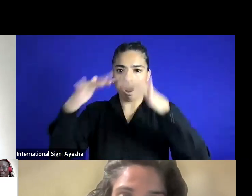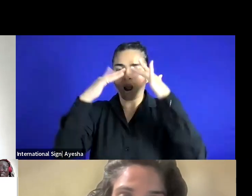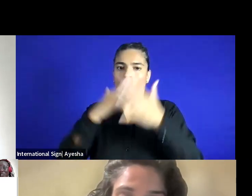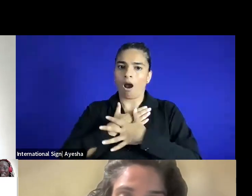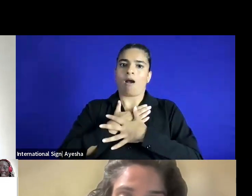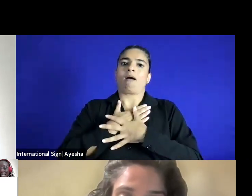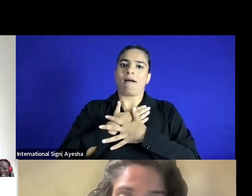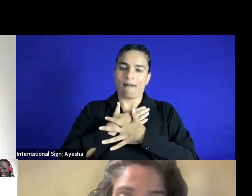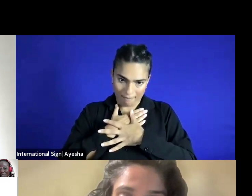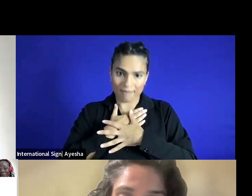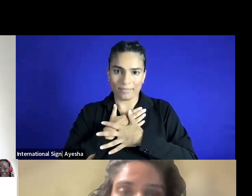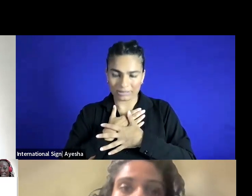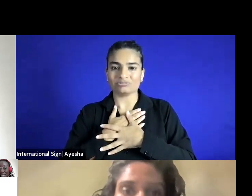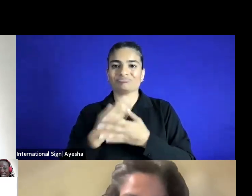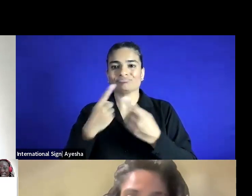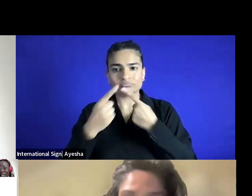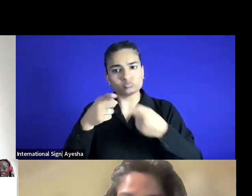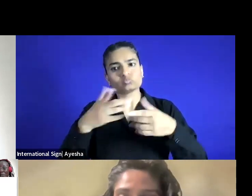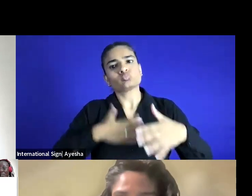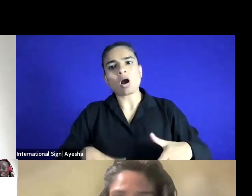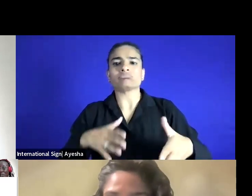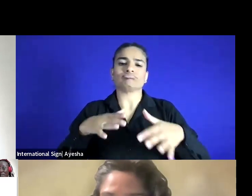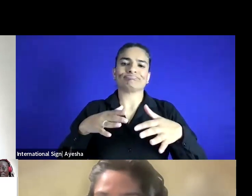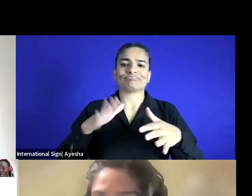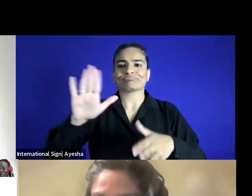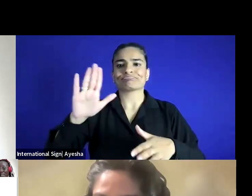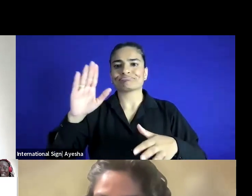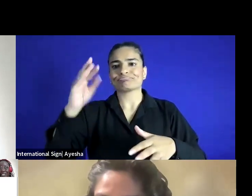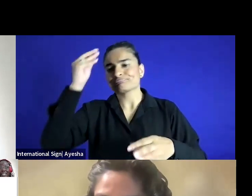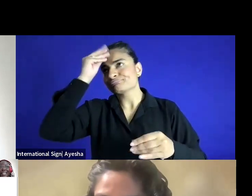and you'll want to share, this is the spot that, it would be great to have that conversation.